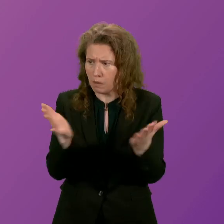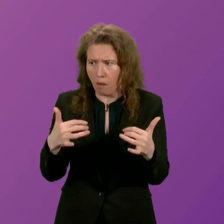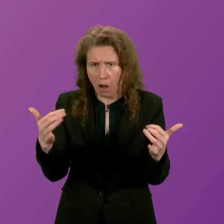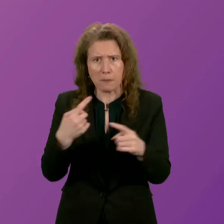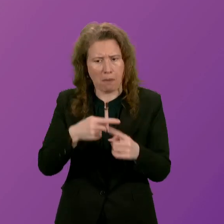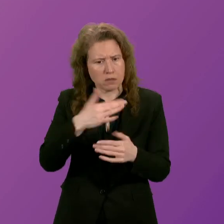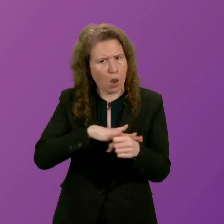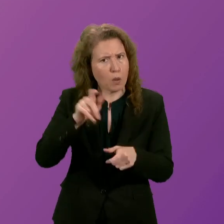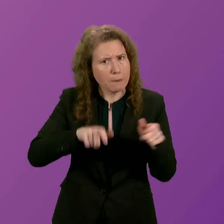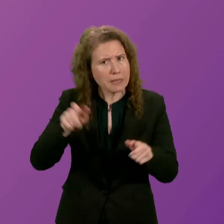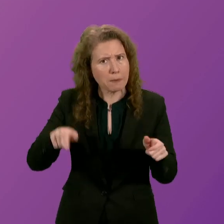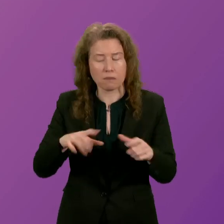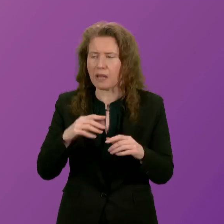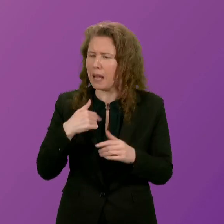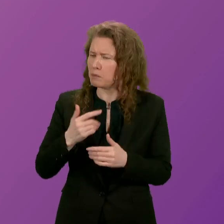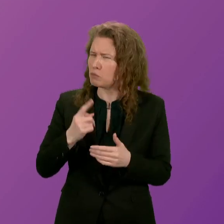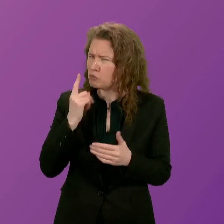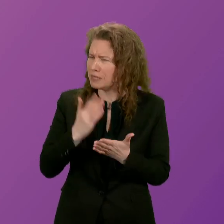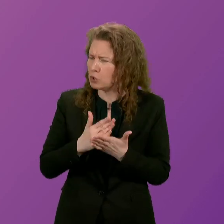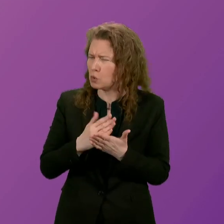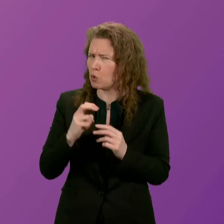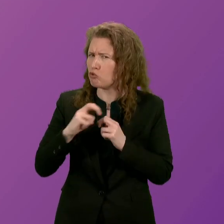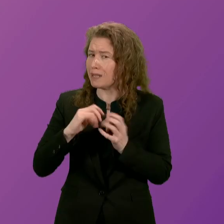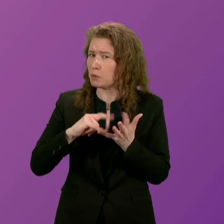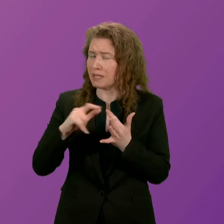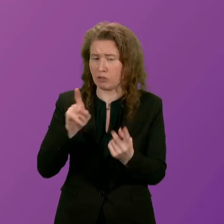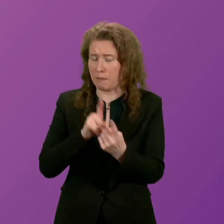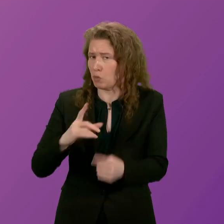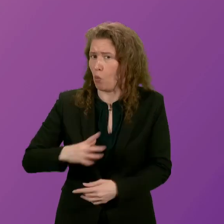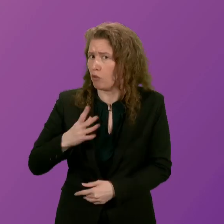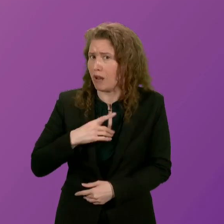stakeholders. I am pretty sure that the Cabinet Secretary for Transport has met the Rest and Be